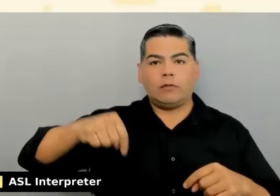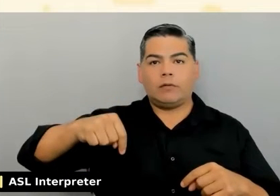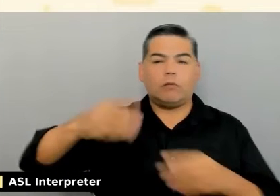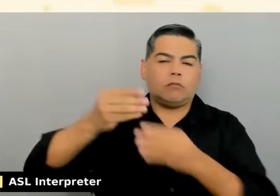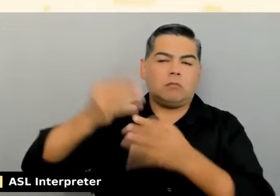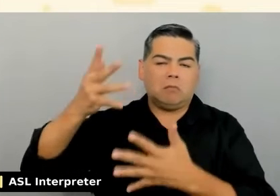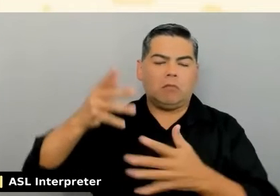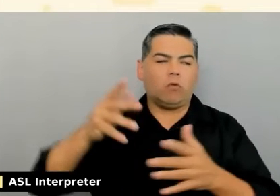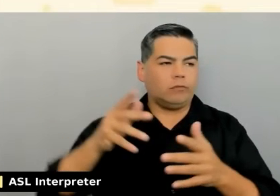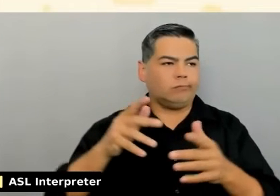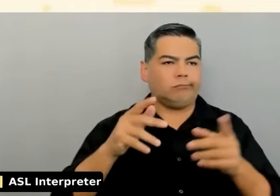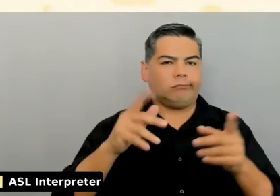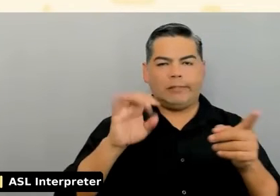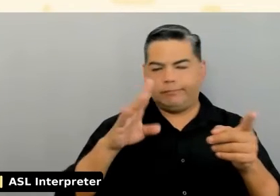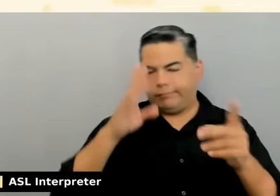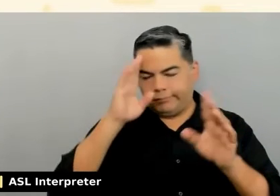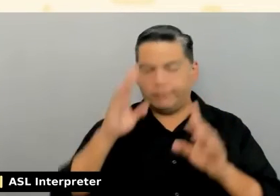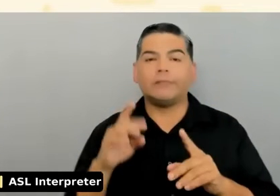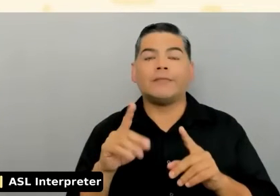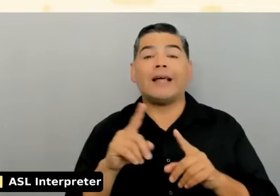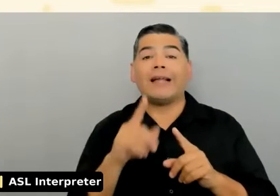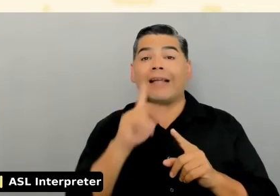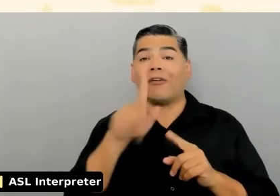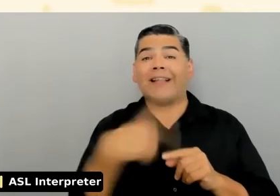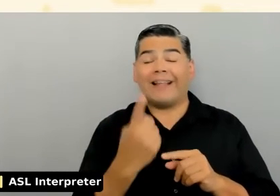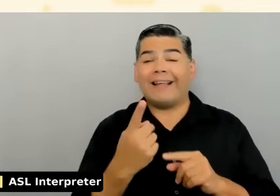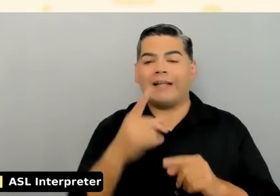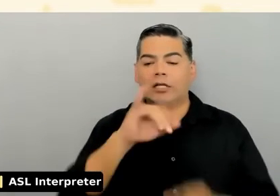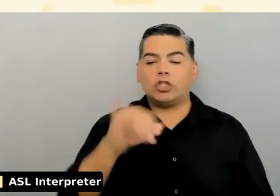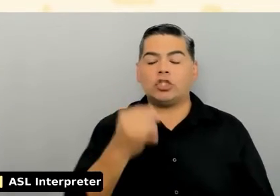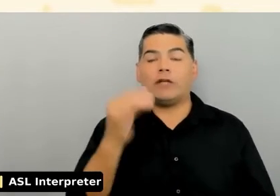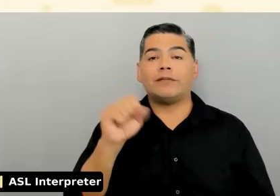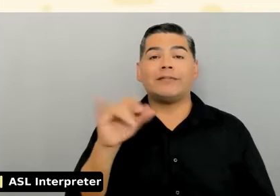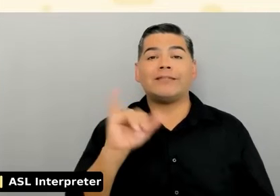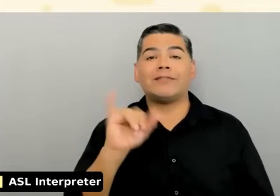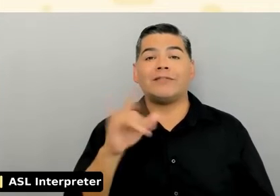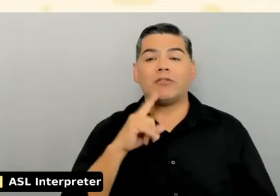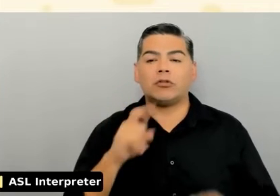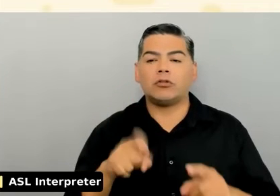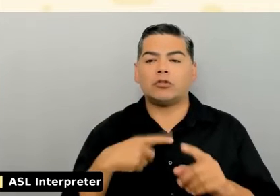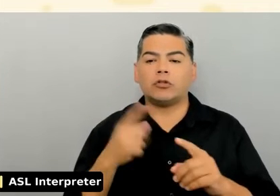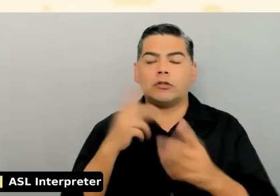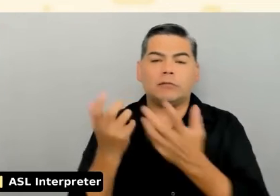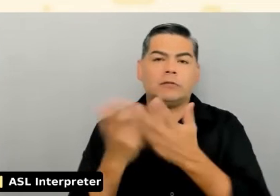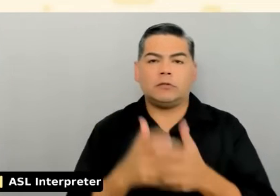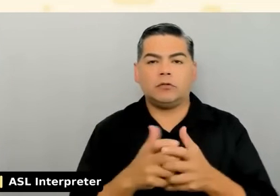Not only this, the JavaScript should also be coupled with key listeners.